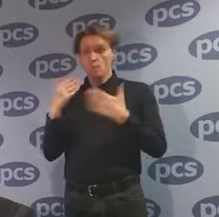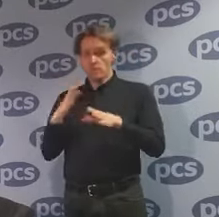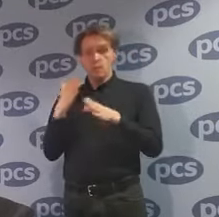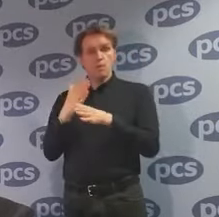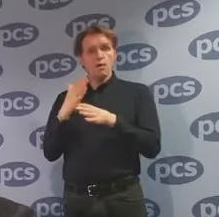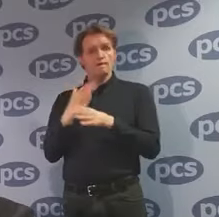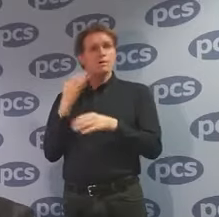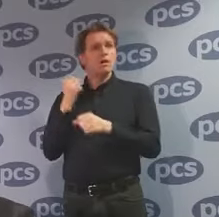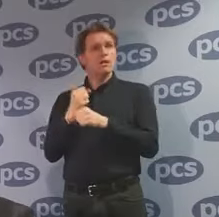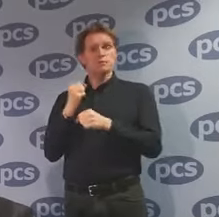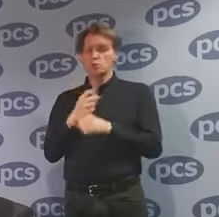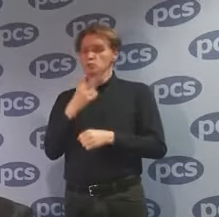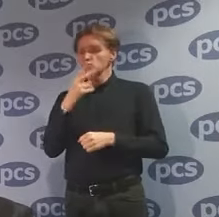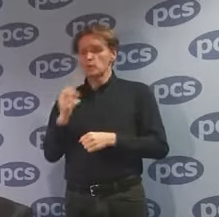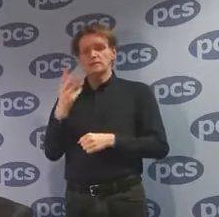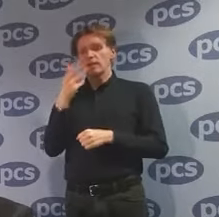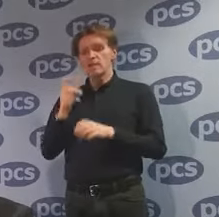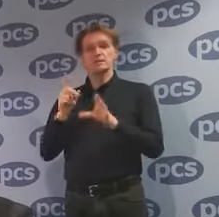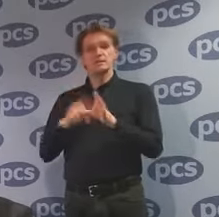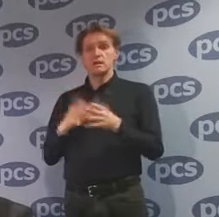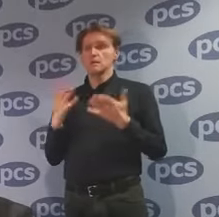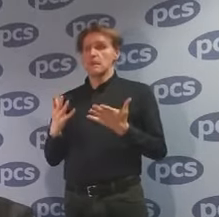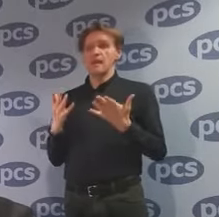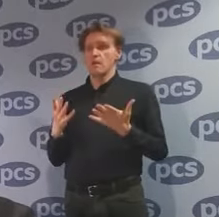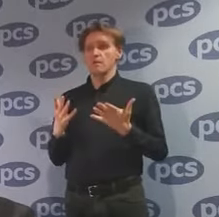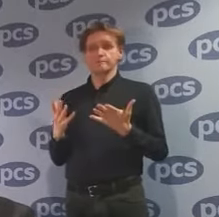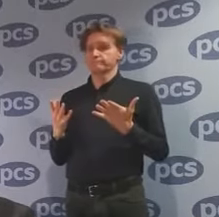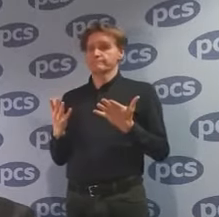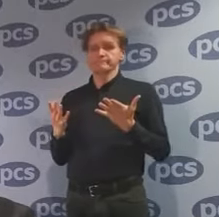now having to leave because they are better off getting a minimum wage job in